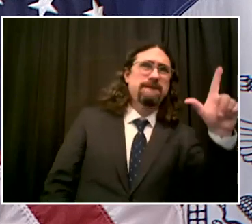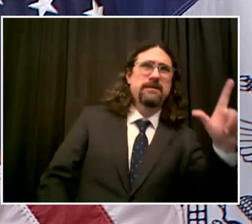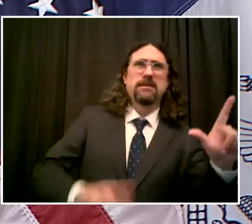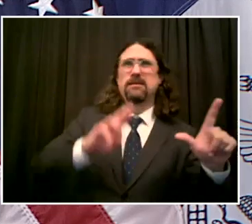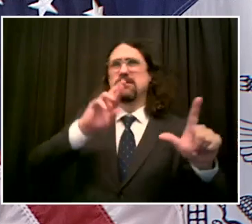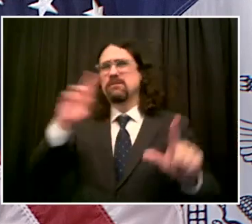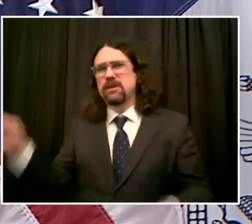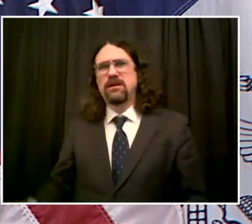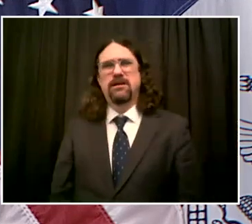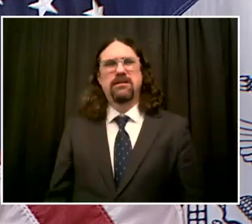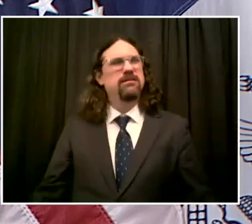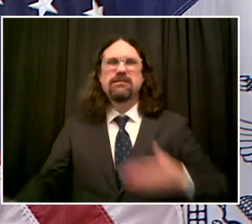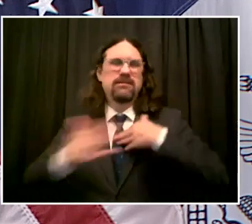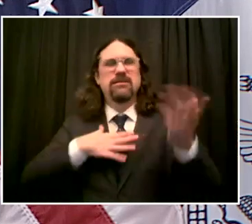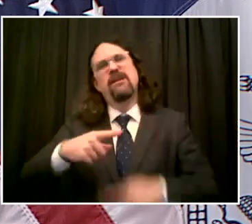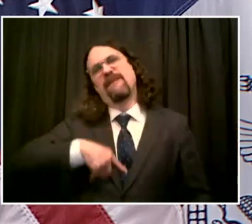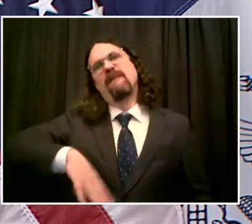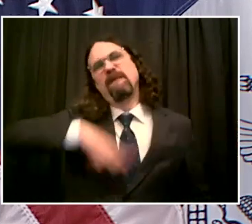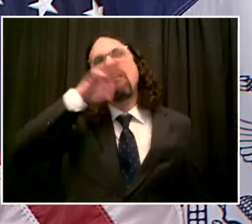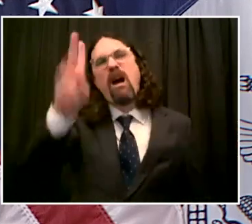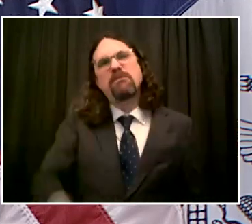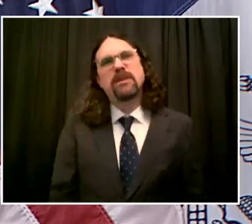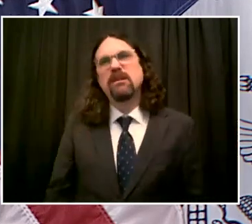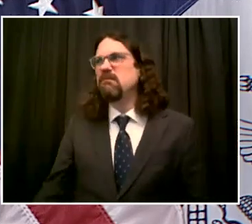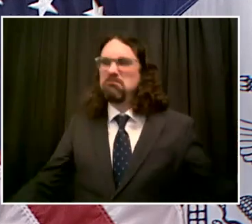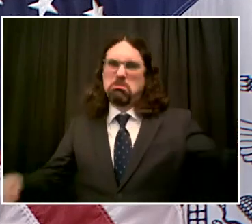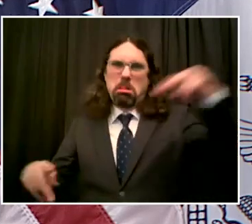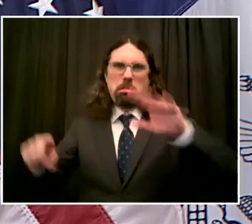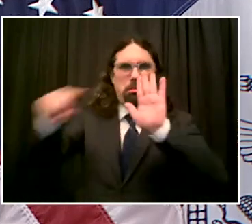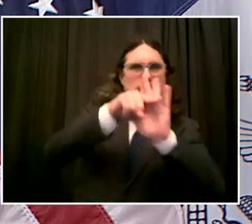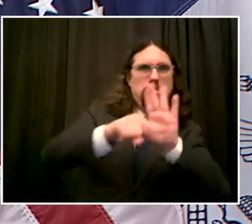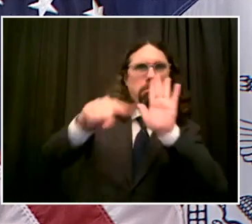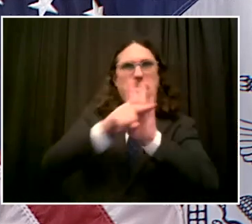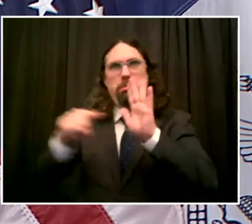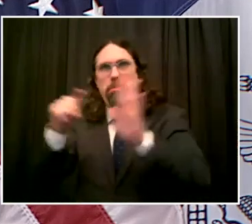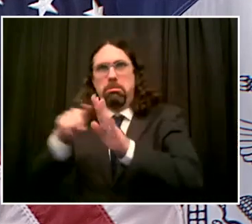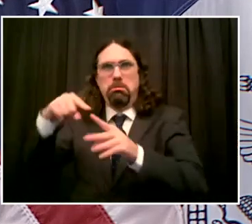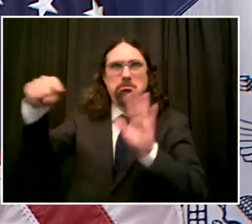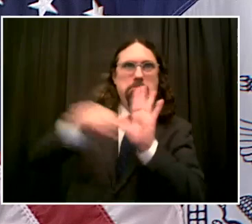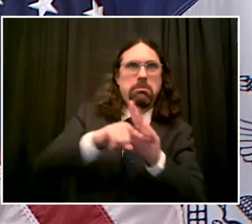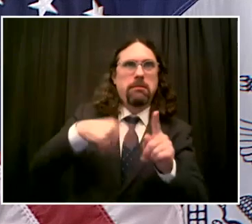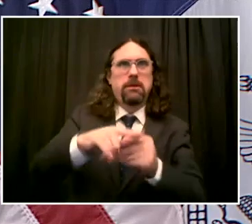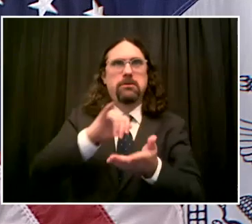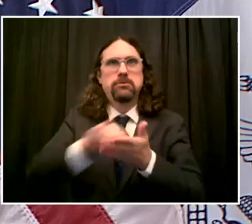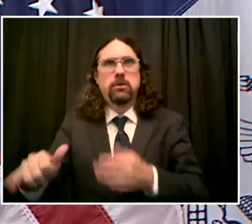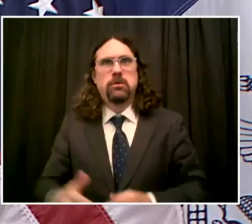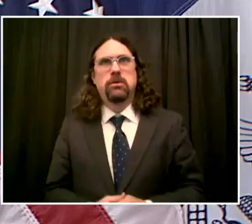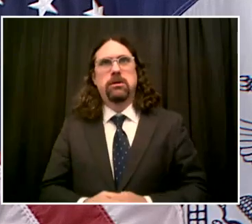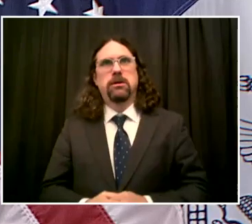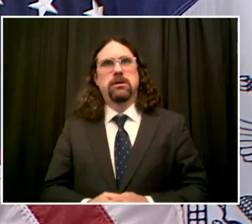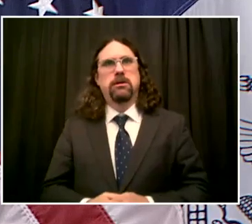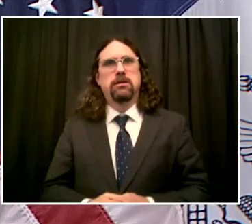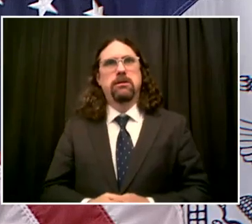PEOPLE TTAAKICNG THE CITY OF NEW YORK. SO LET'S E B CLEAR. WE ARE GOING TO